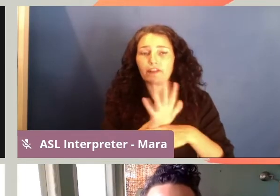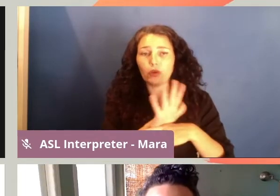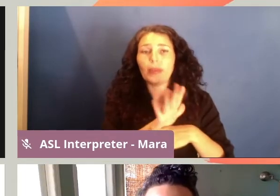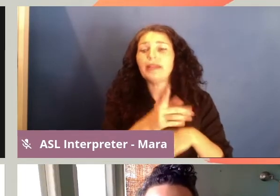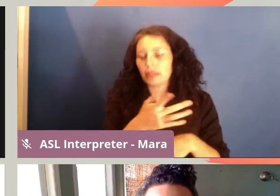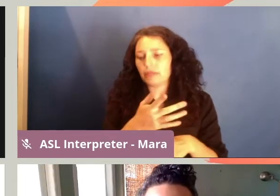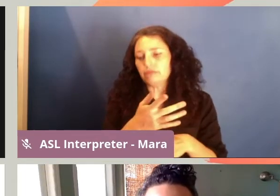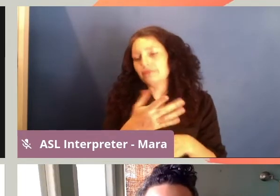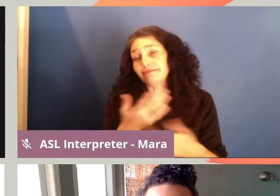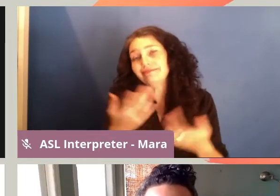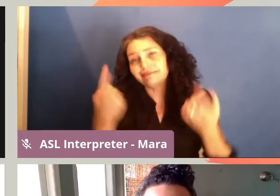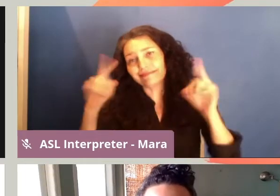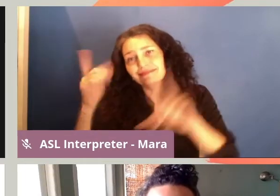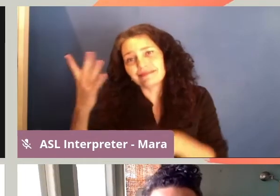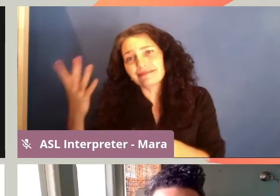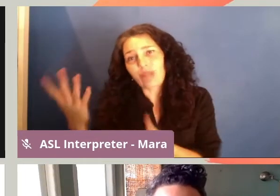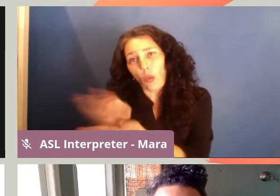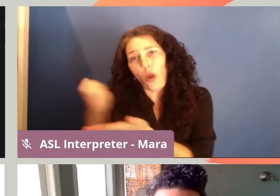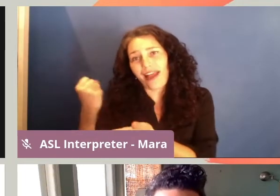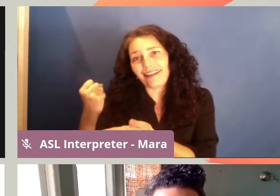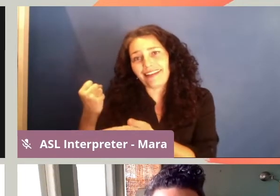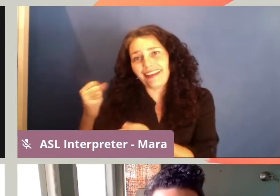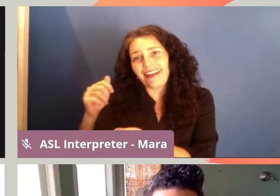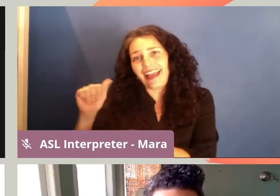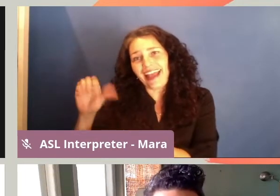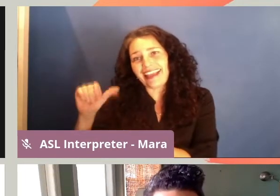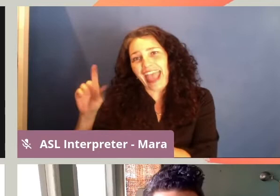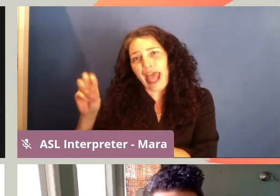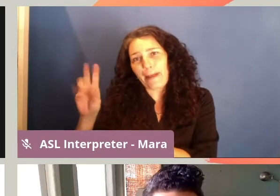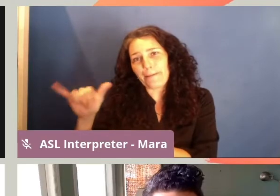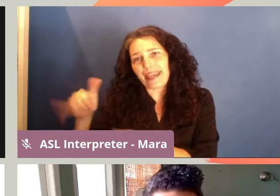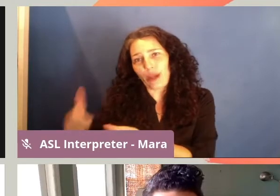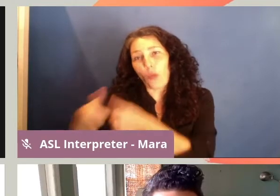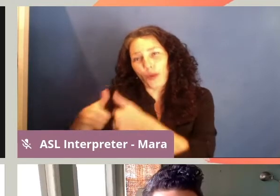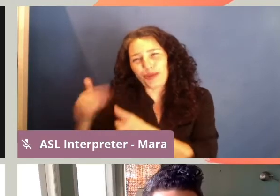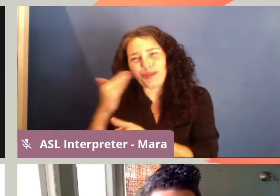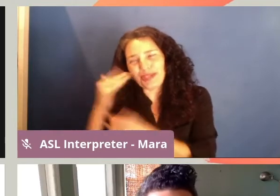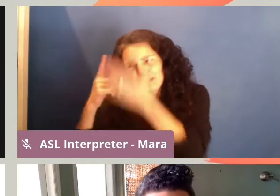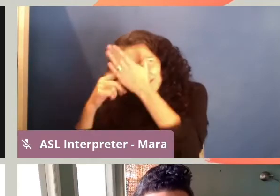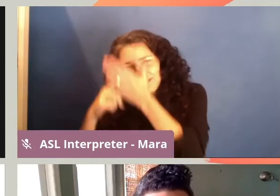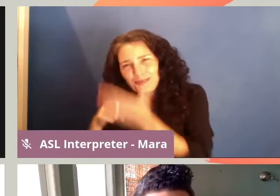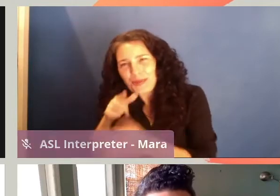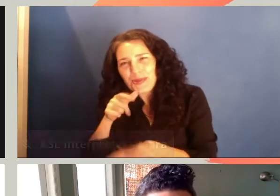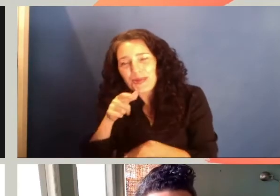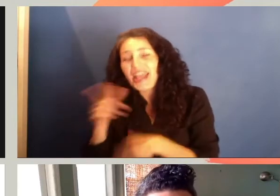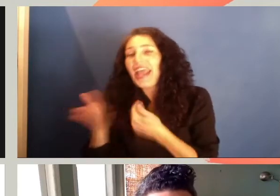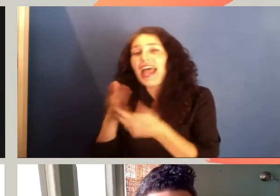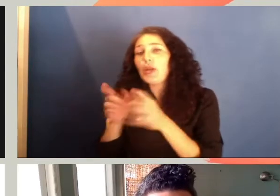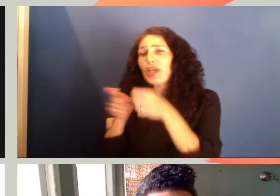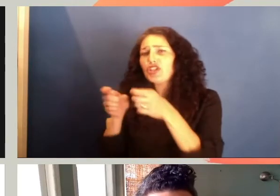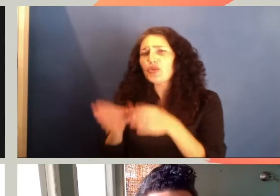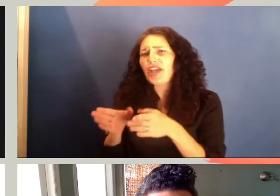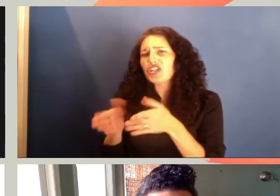and just thought, you can probably find out who, and the director said, the director when asked, "Why didn't you consider hiring a trans person